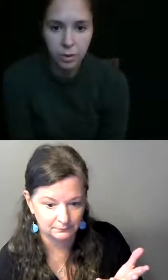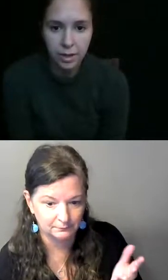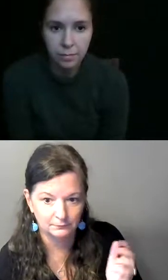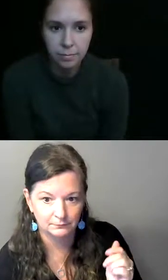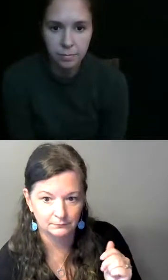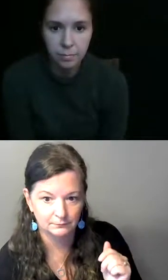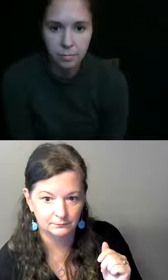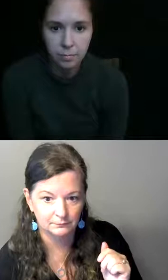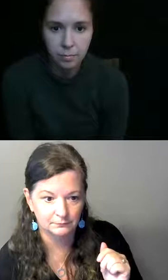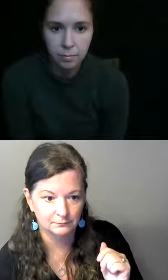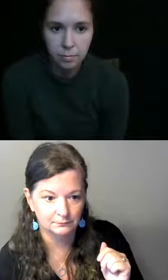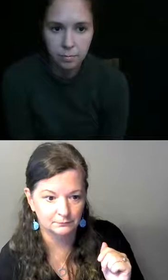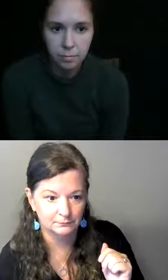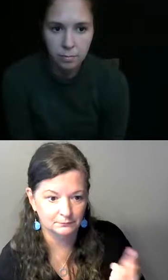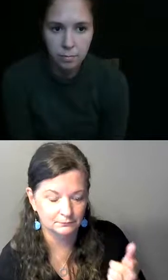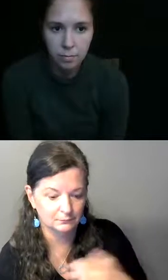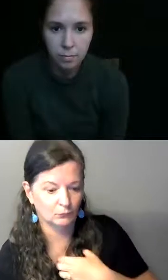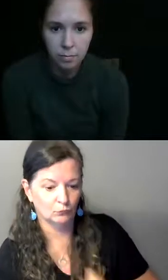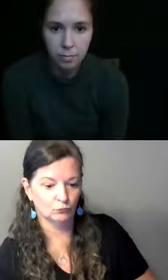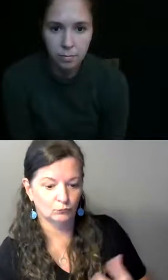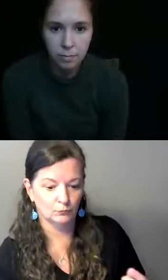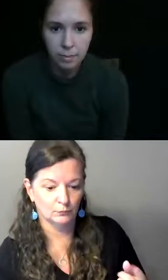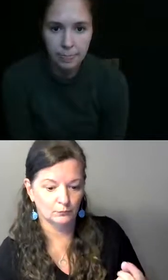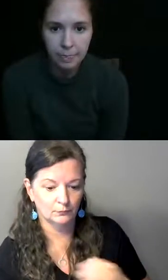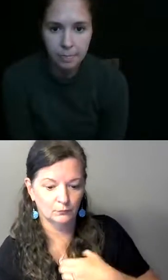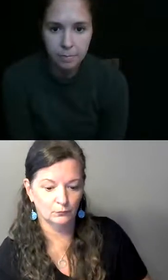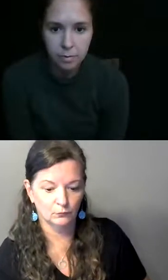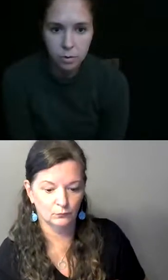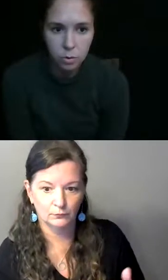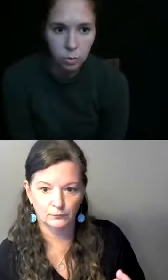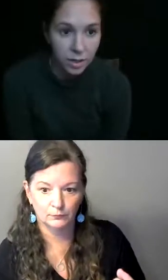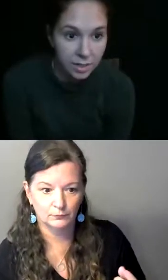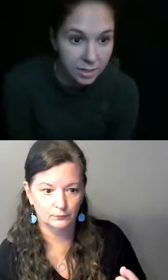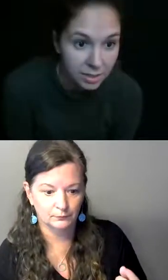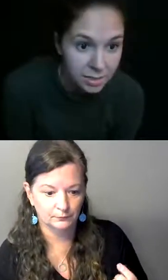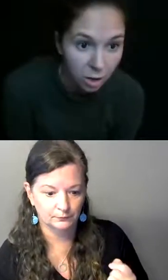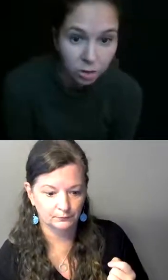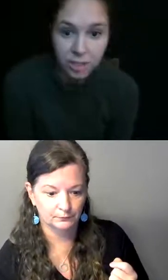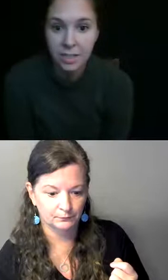Okay. What is hungry?